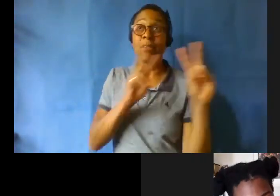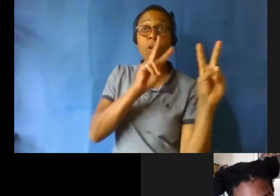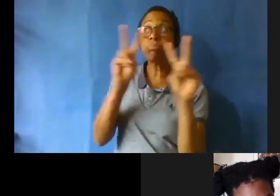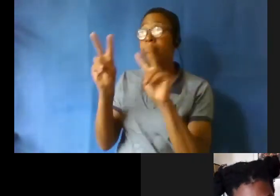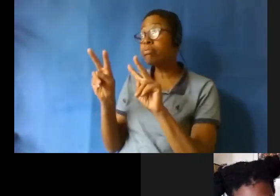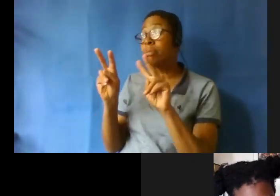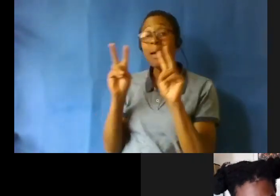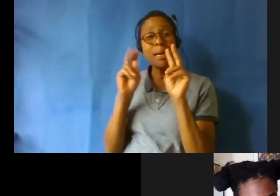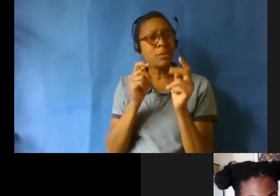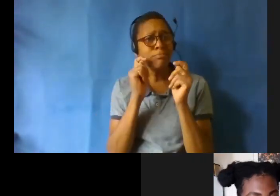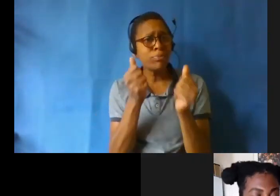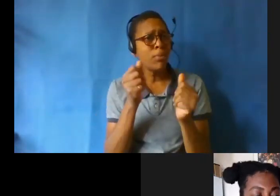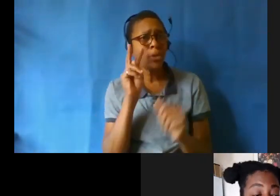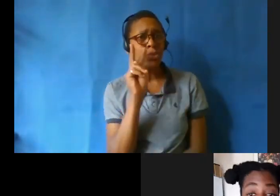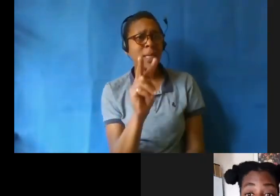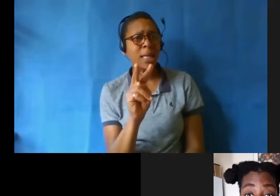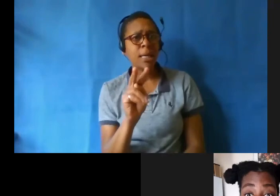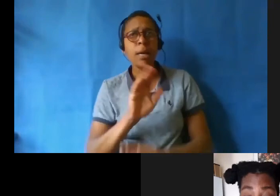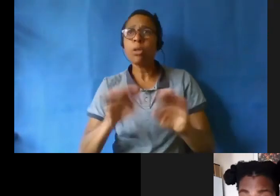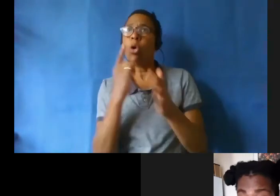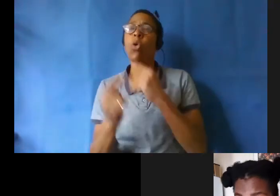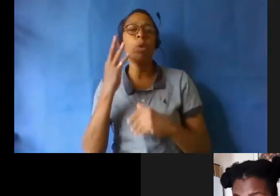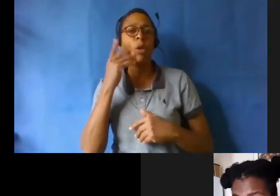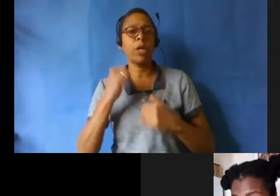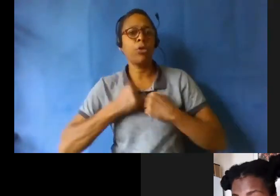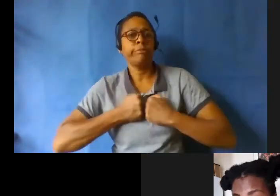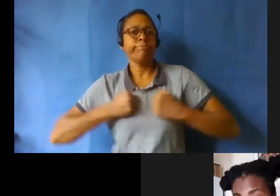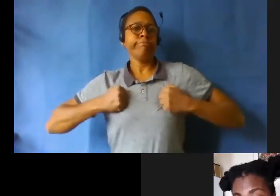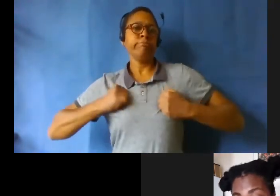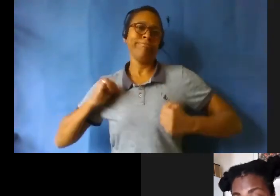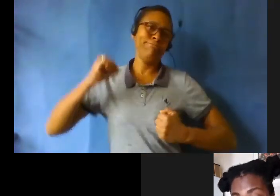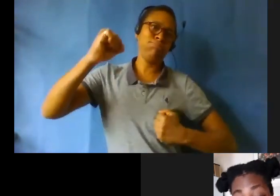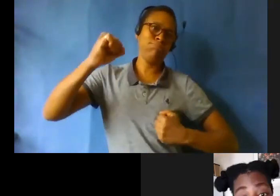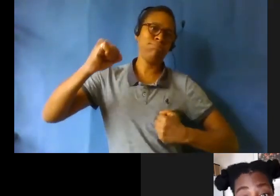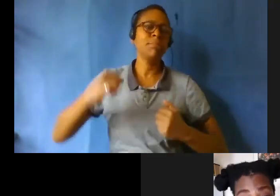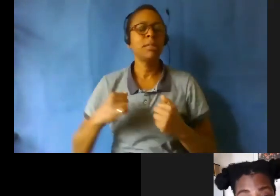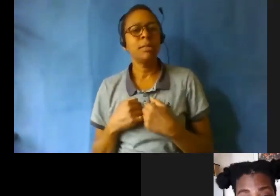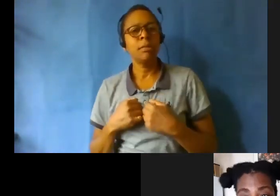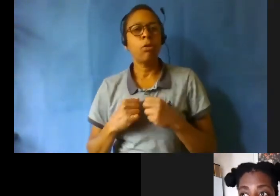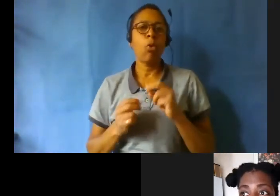exceptional or when you're seen as was talked about earlier as superhuman but